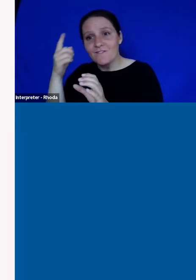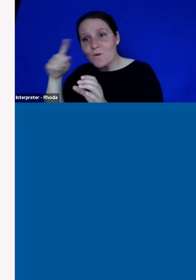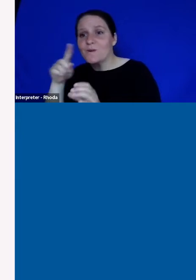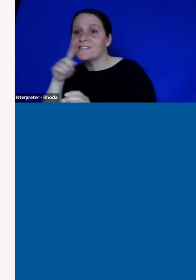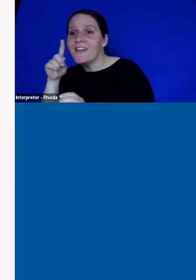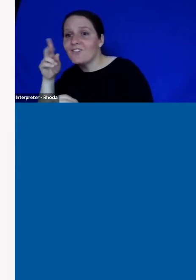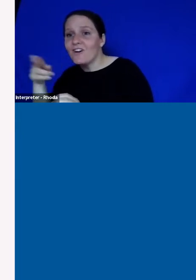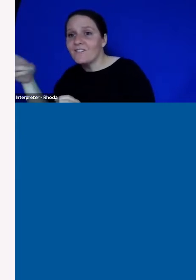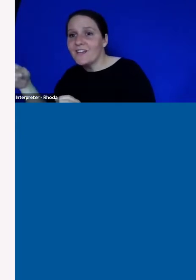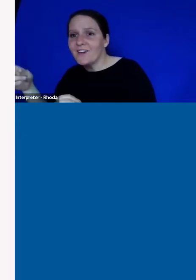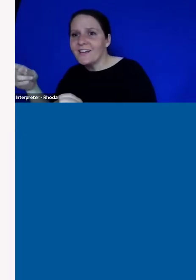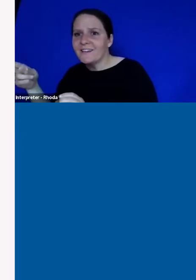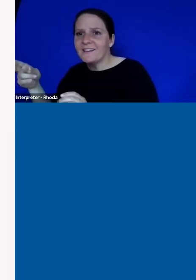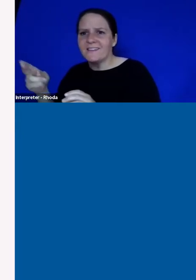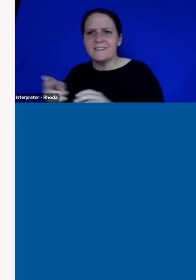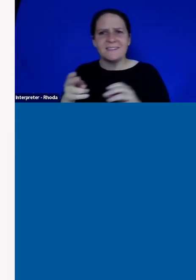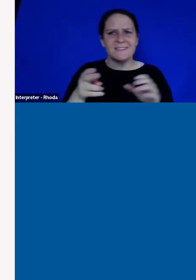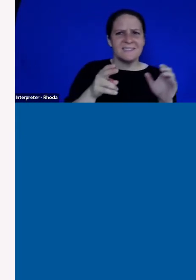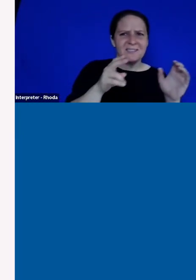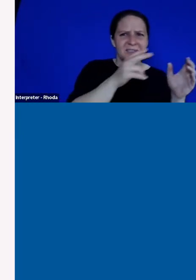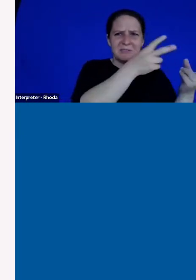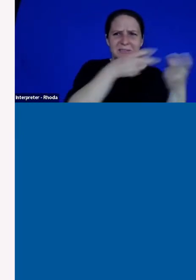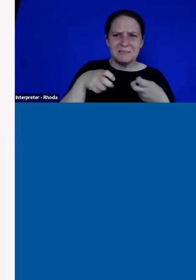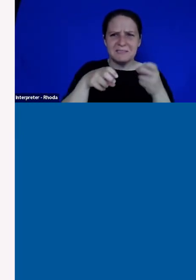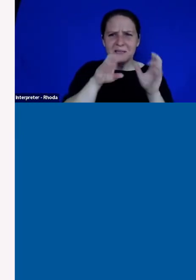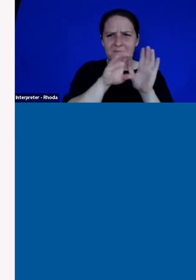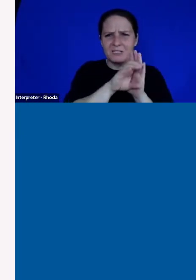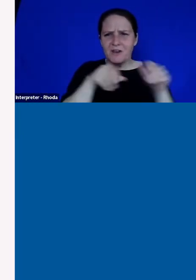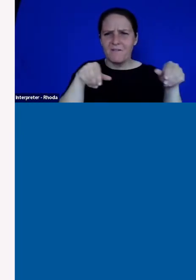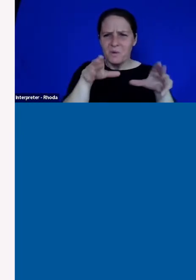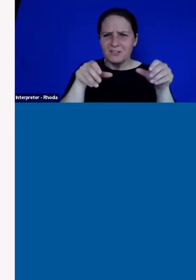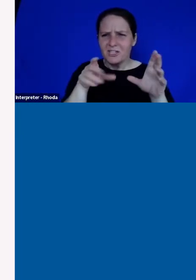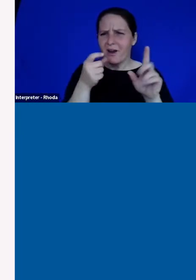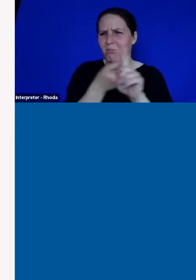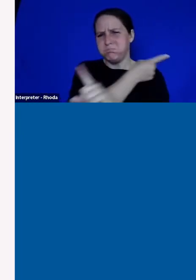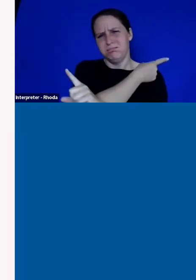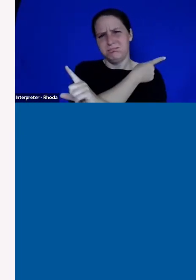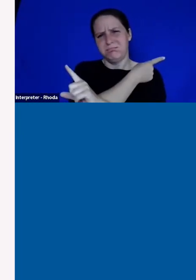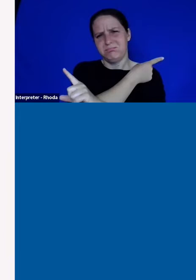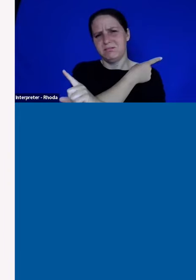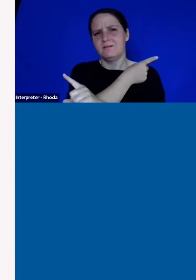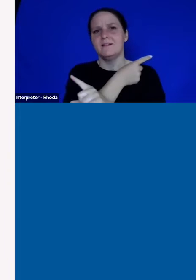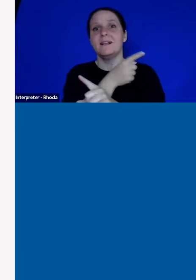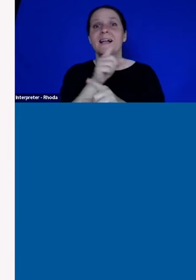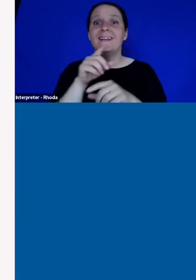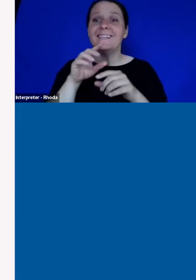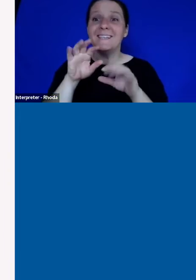by having real authentic representation and that really does come down to hiring disabled people. That will always be my go-to.